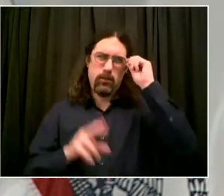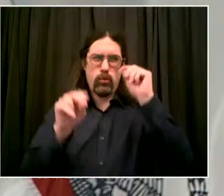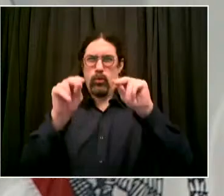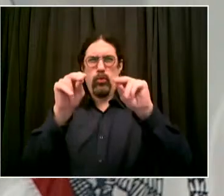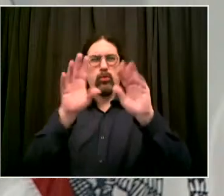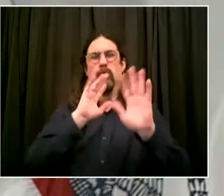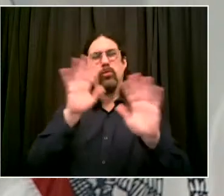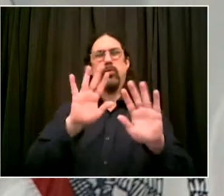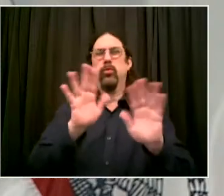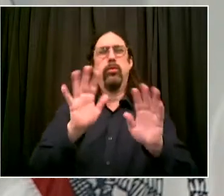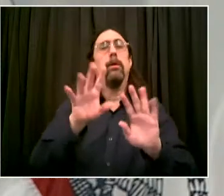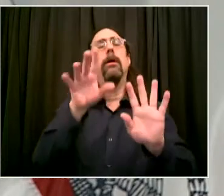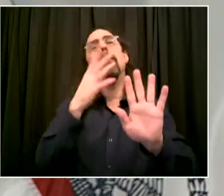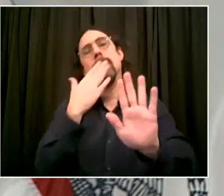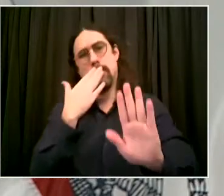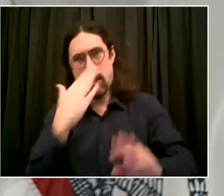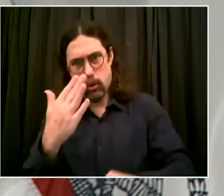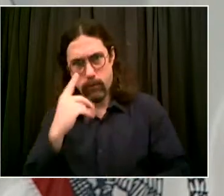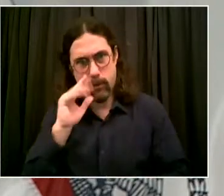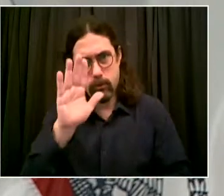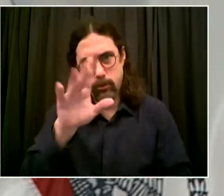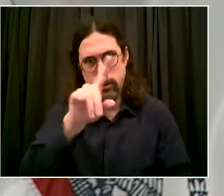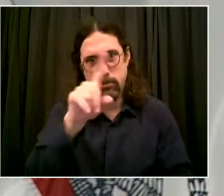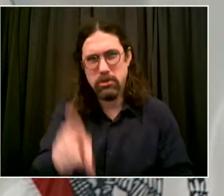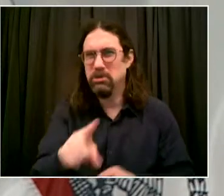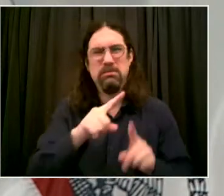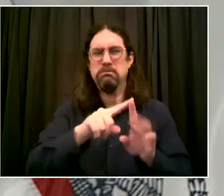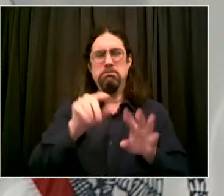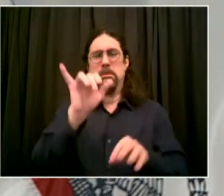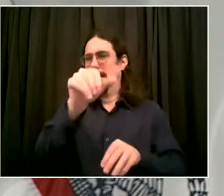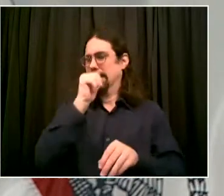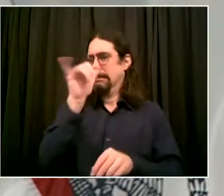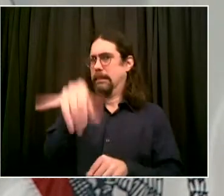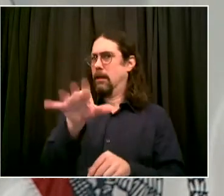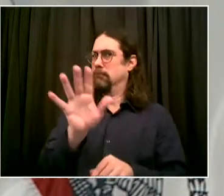QUESTION THIS IS EXACTLY THE THING WE WANT TO MAKE SURE PEOPLE FULLY UNDERSTAND WHAT'S GOING ON. WE E SABOLOLTUELY COMMITTED TO